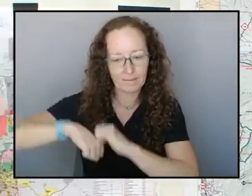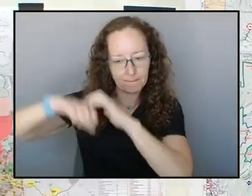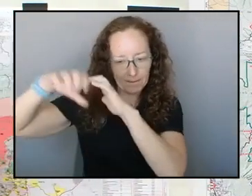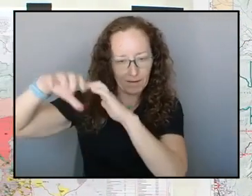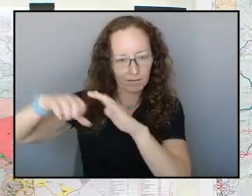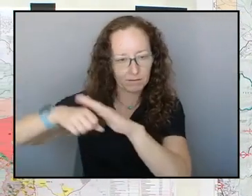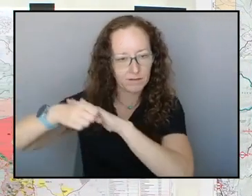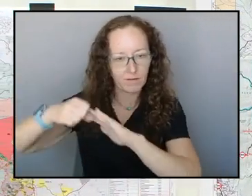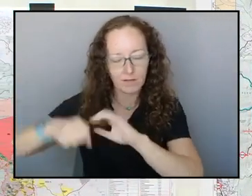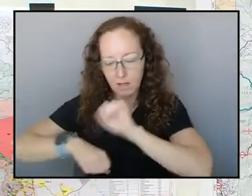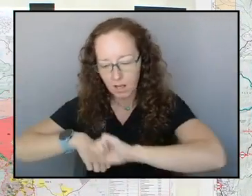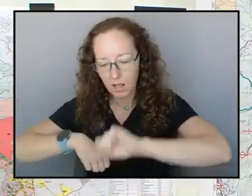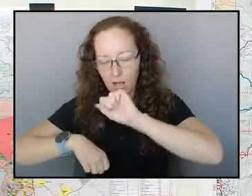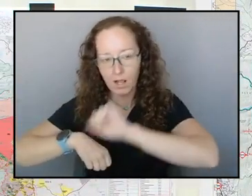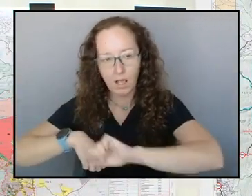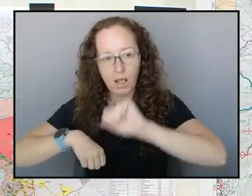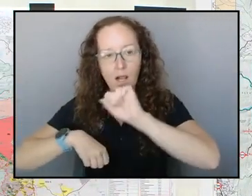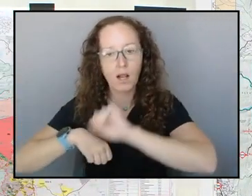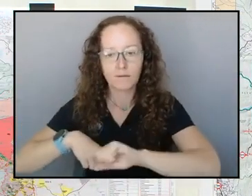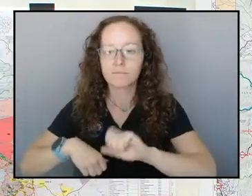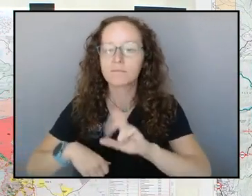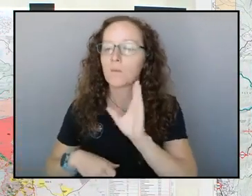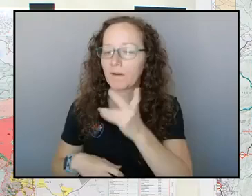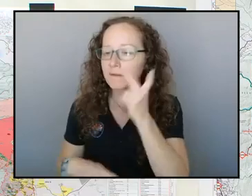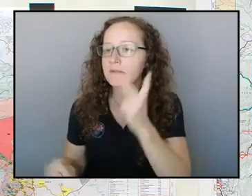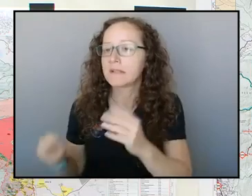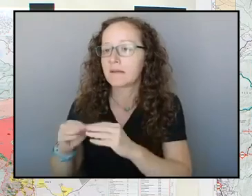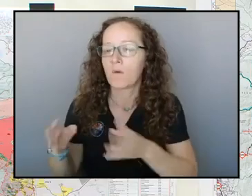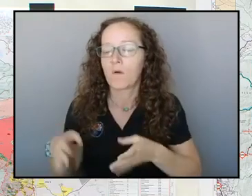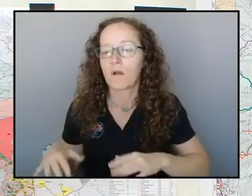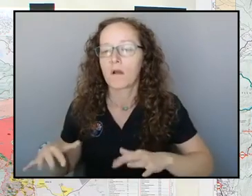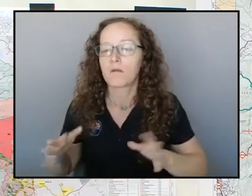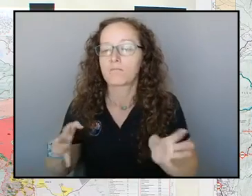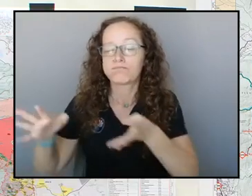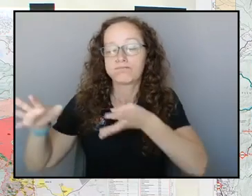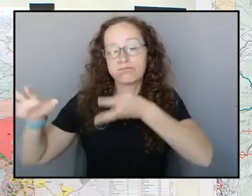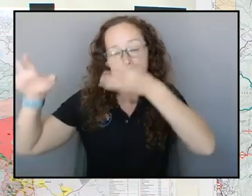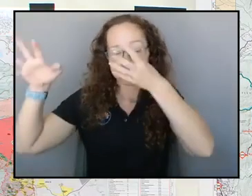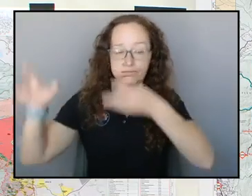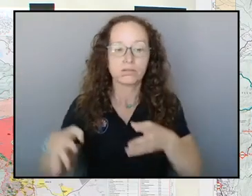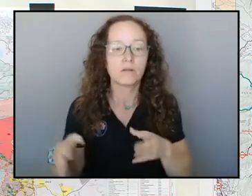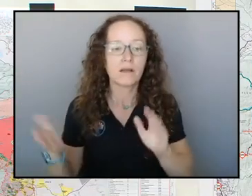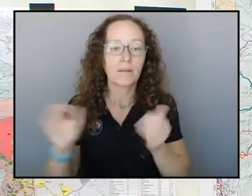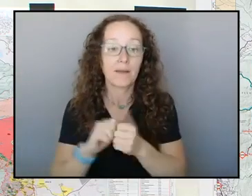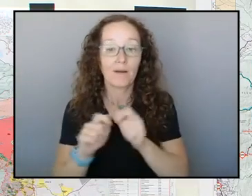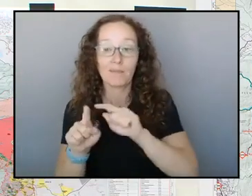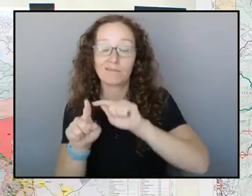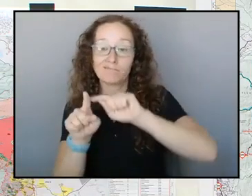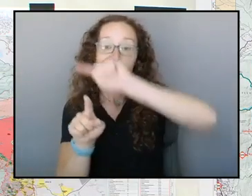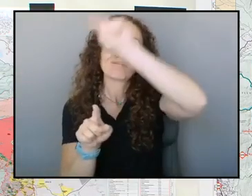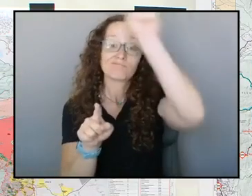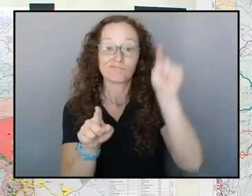going to see more of those elevated winds versus what you guys will see up in the northern portion of the fire which will be